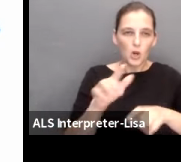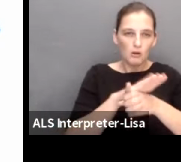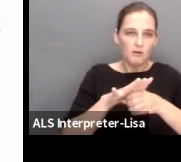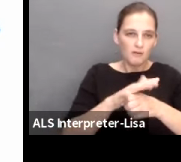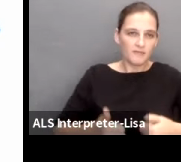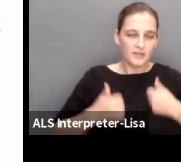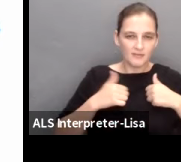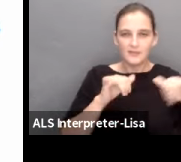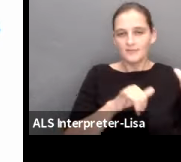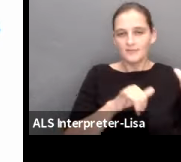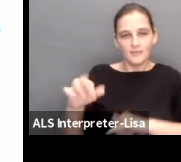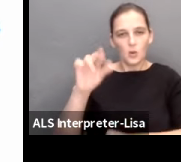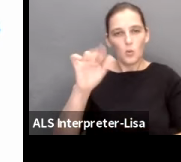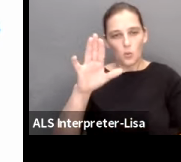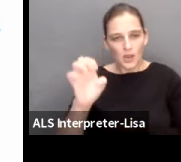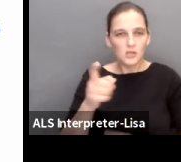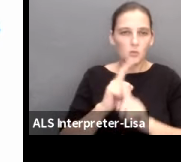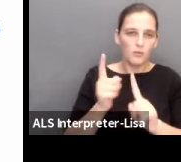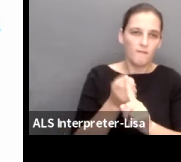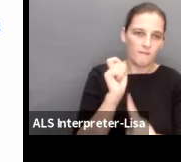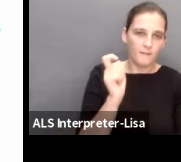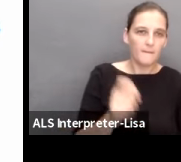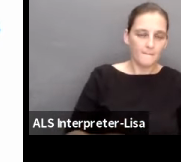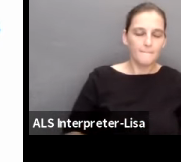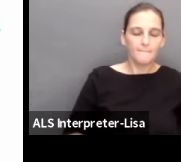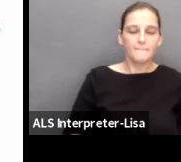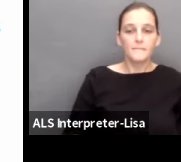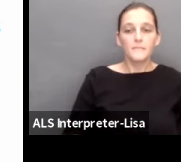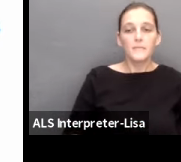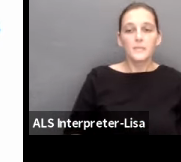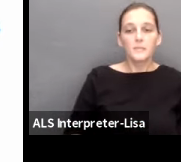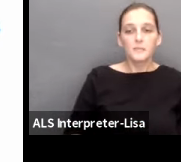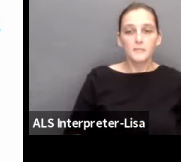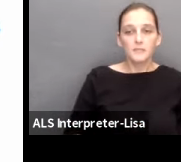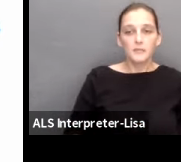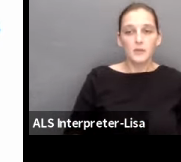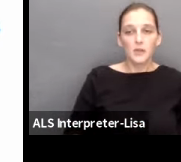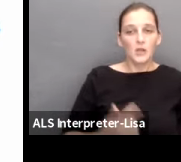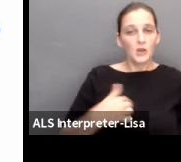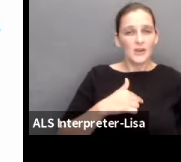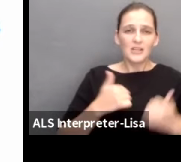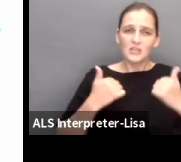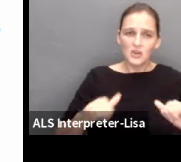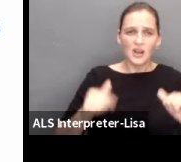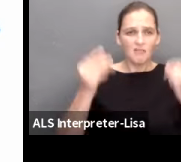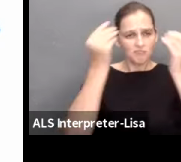ethnicity. So we work with -- when we're trying to get out there and talk about vaccines, we work with